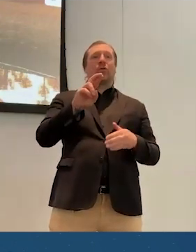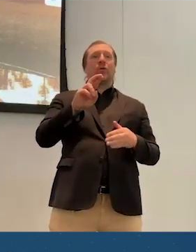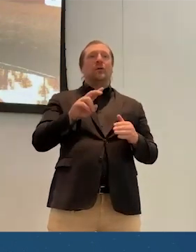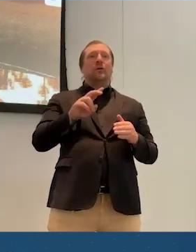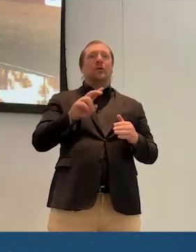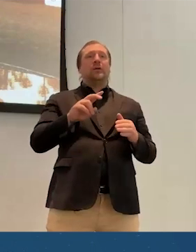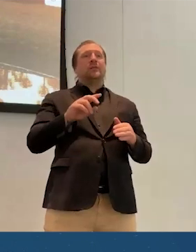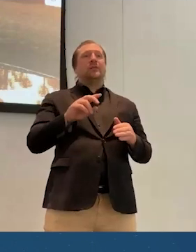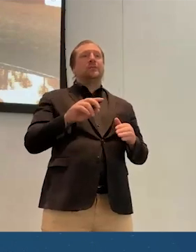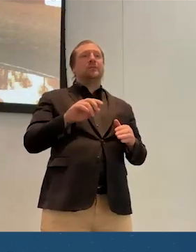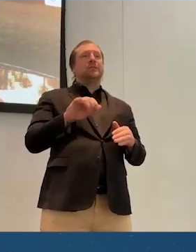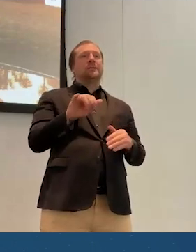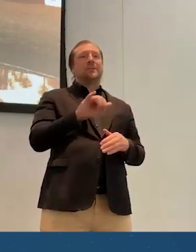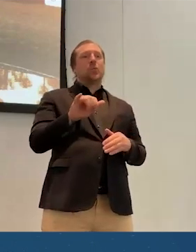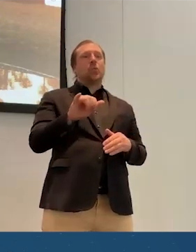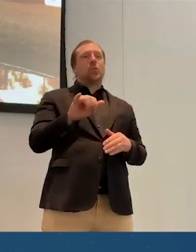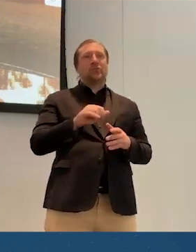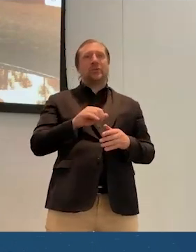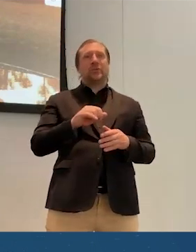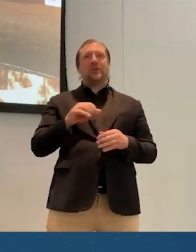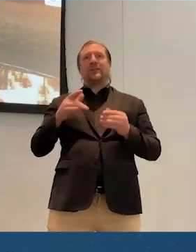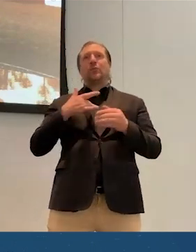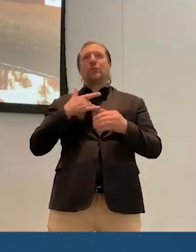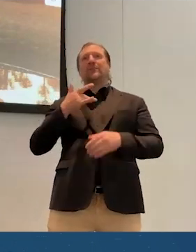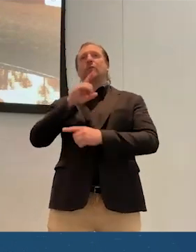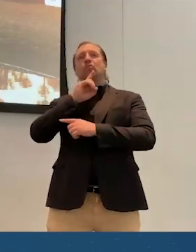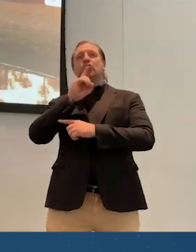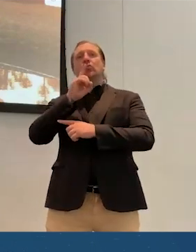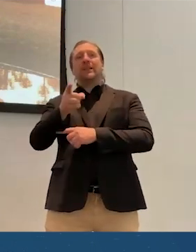to feel realistic to them.